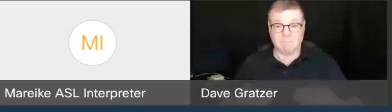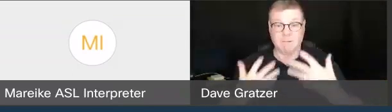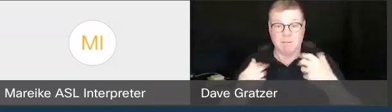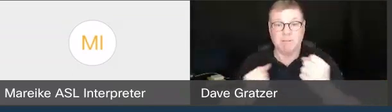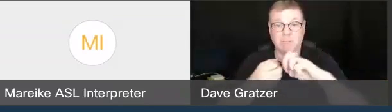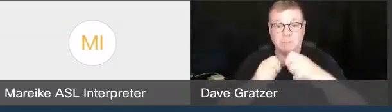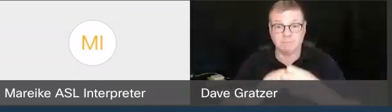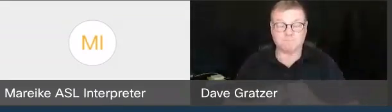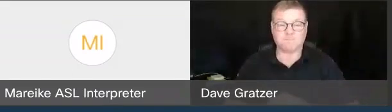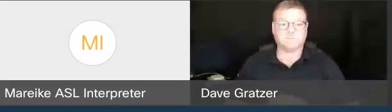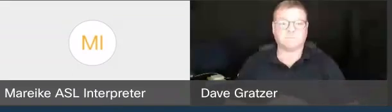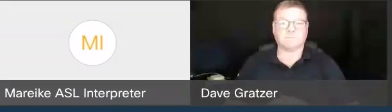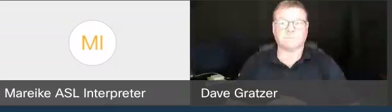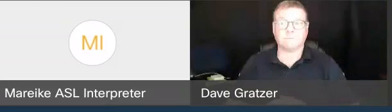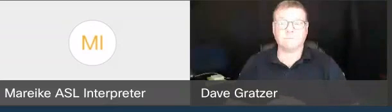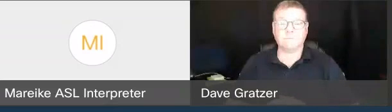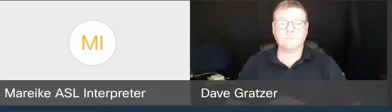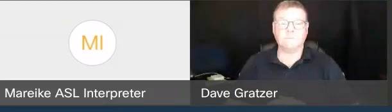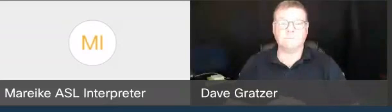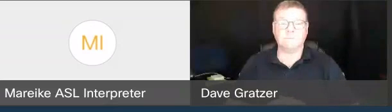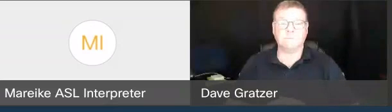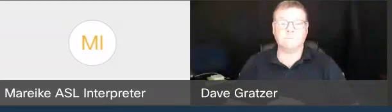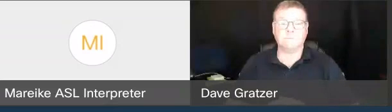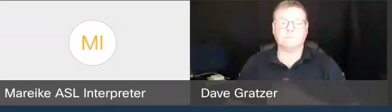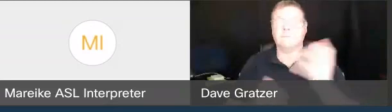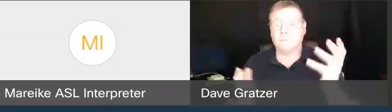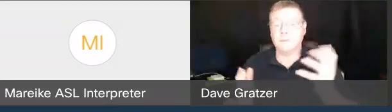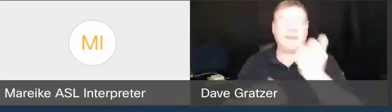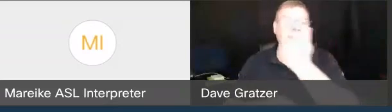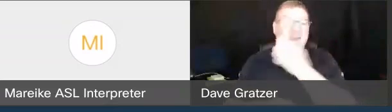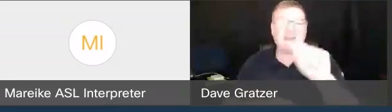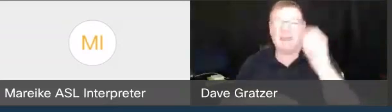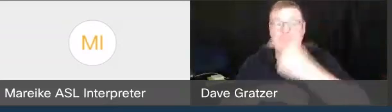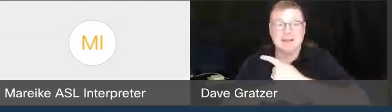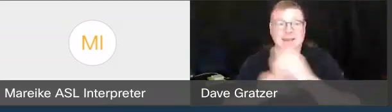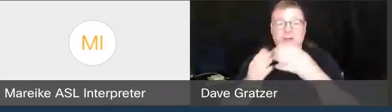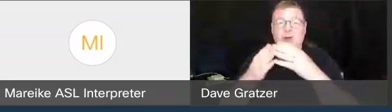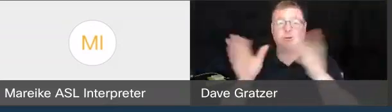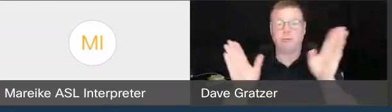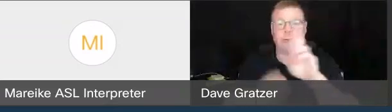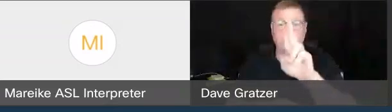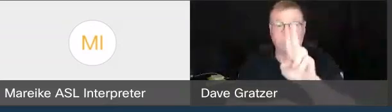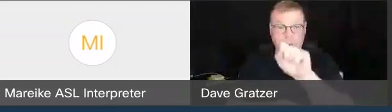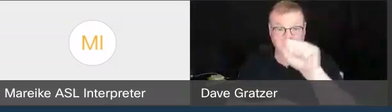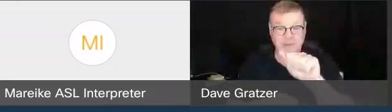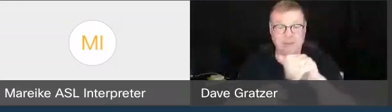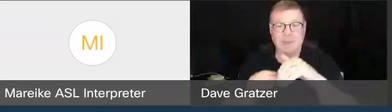Okay, so on any given day across our country and our network of state hospitals, there's about